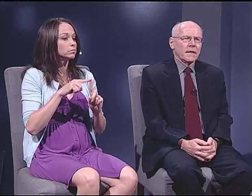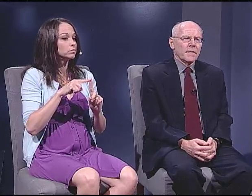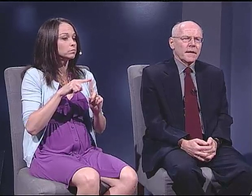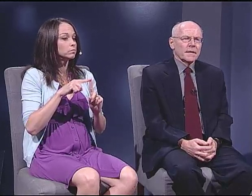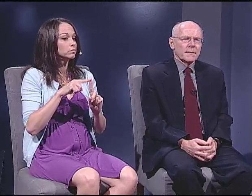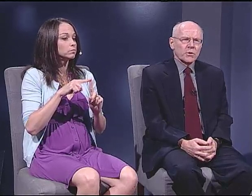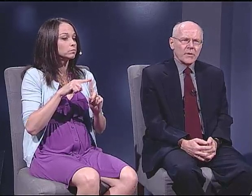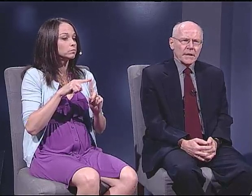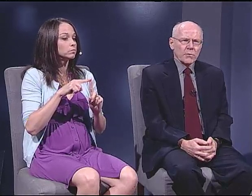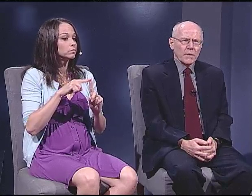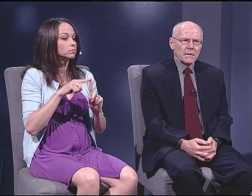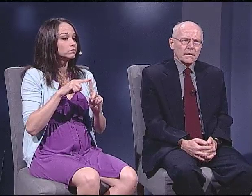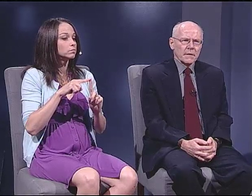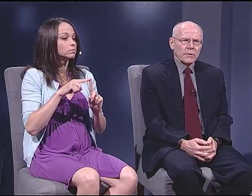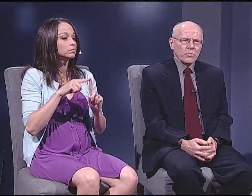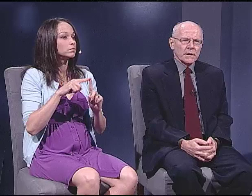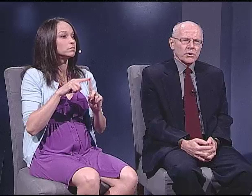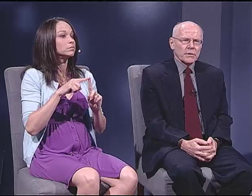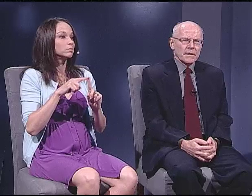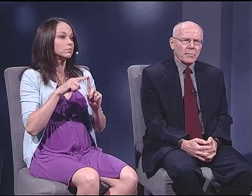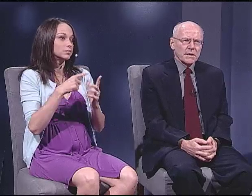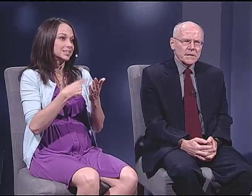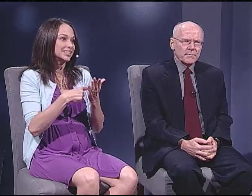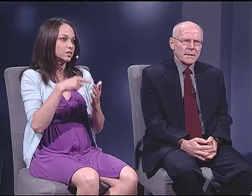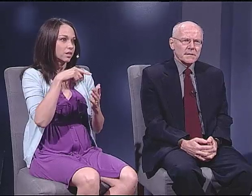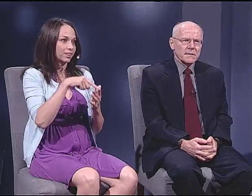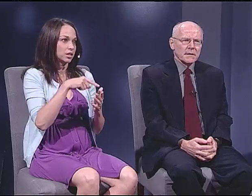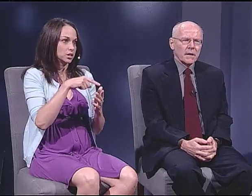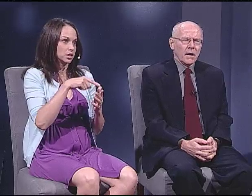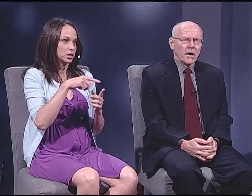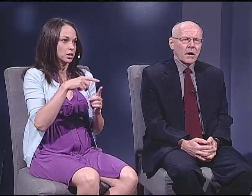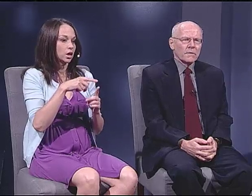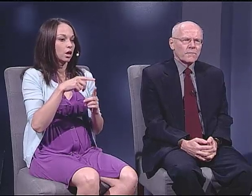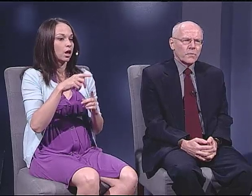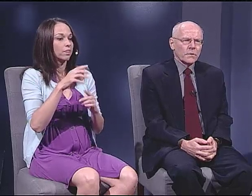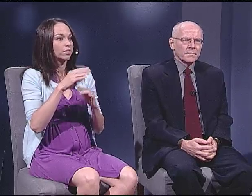than a democratic one in which the participants are informed